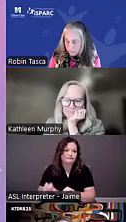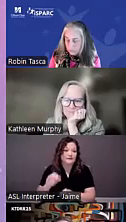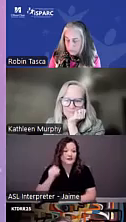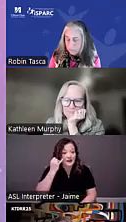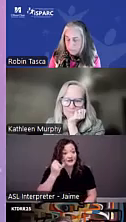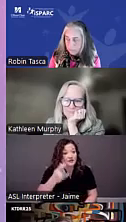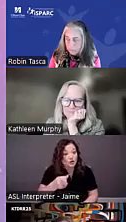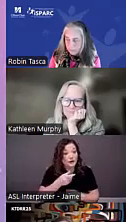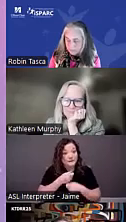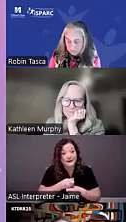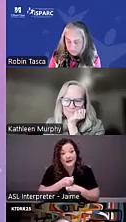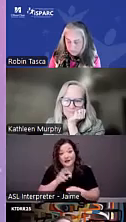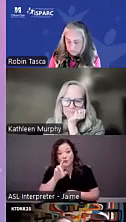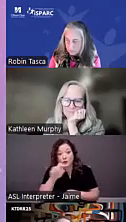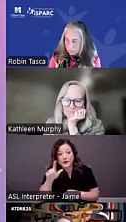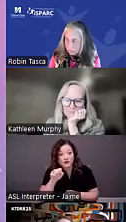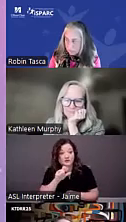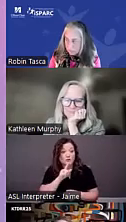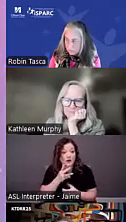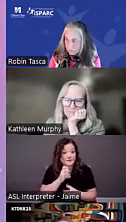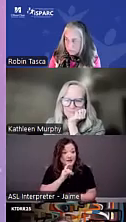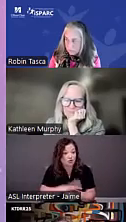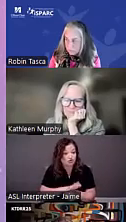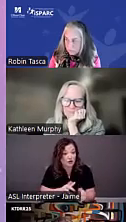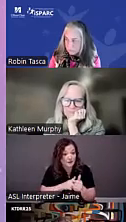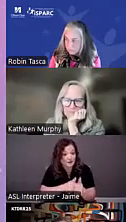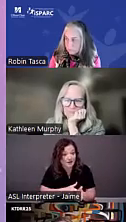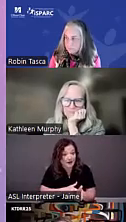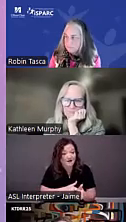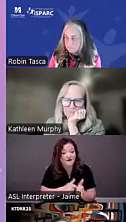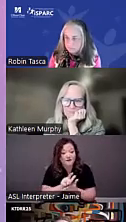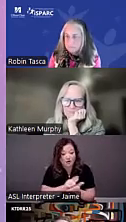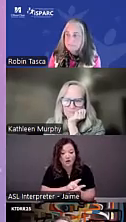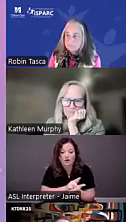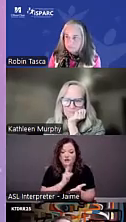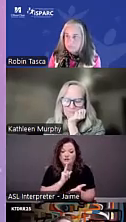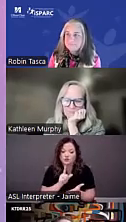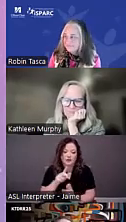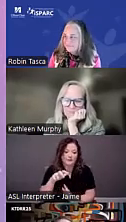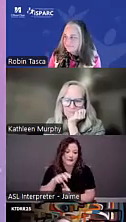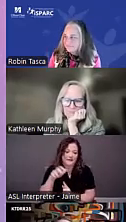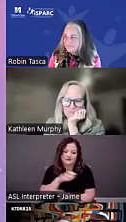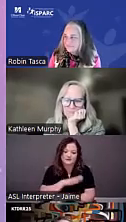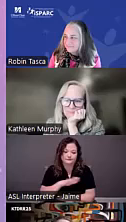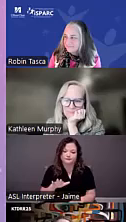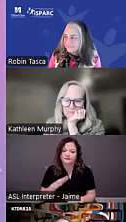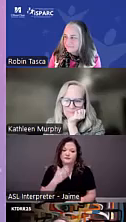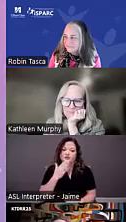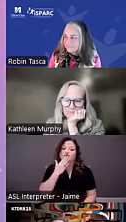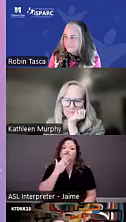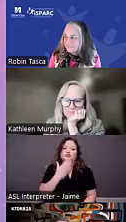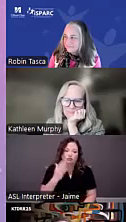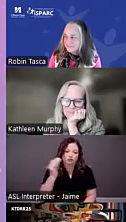to make sure they're compliant, Descript is the best. Really, It is. I mean, it does a really good job, a little bit of editing